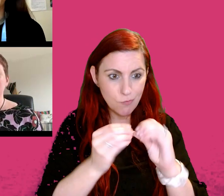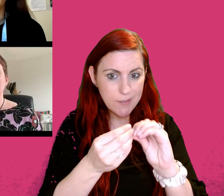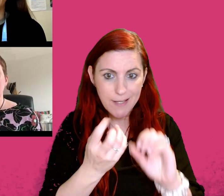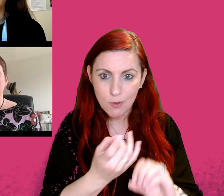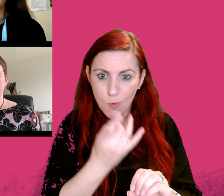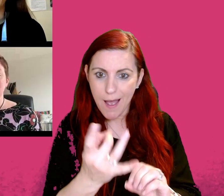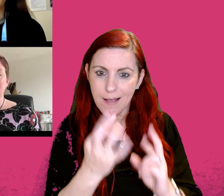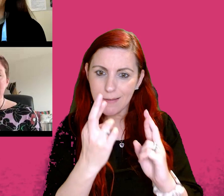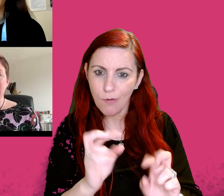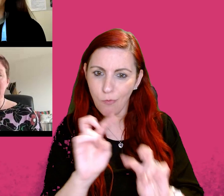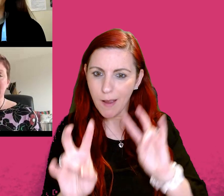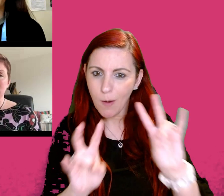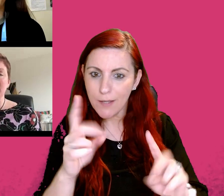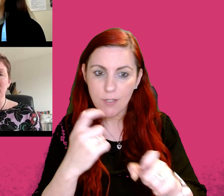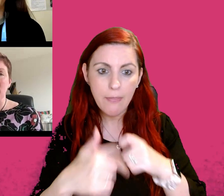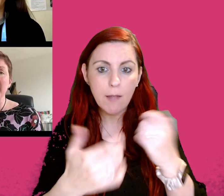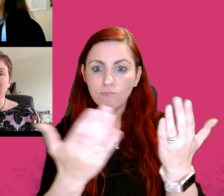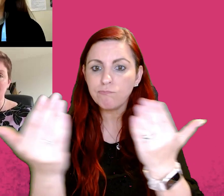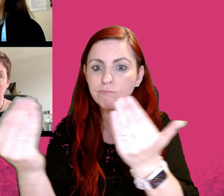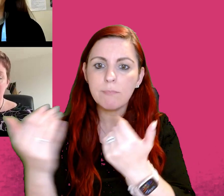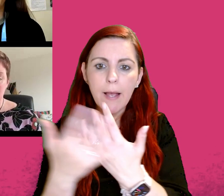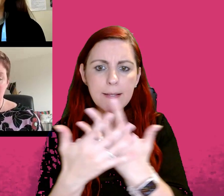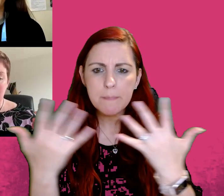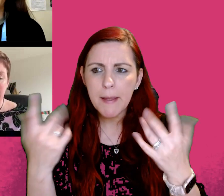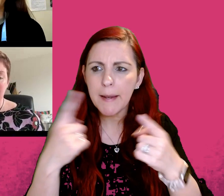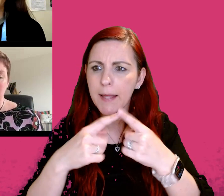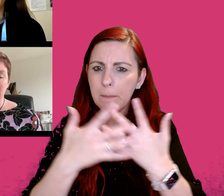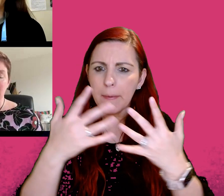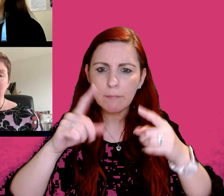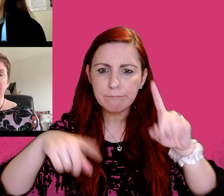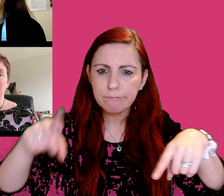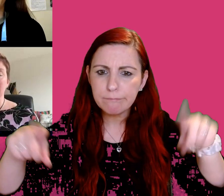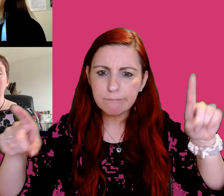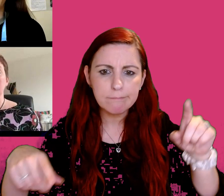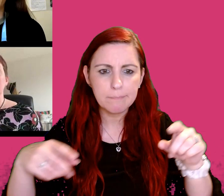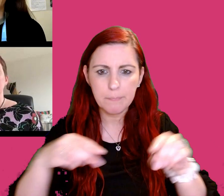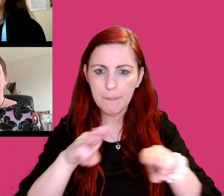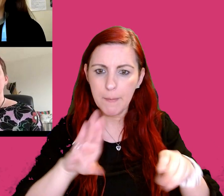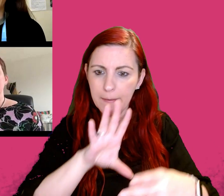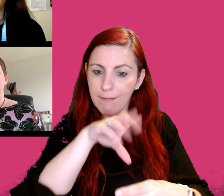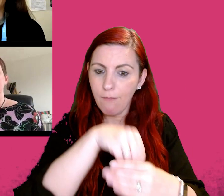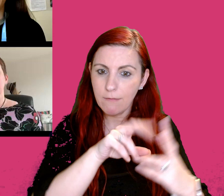then involving as many and as big a variety of people as you can in the research itself